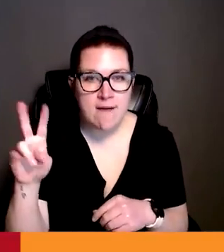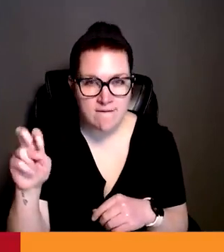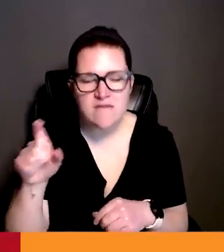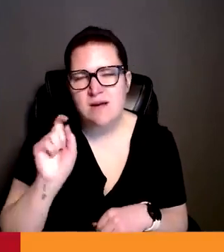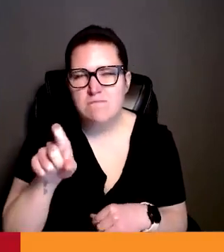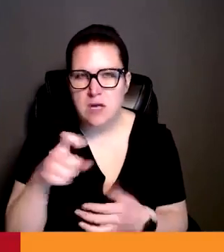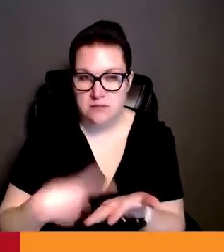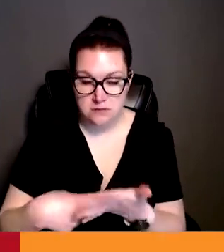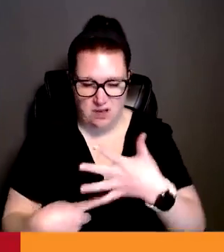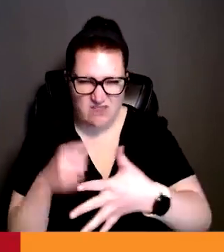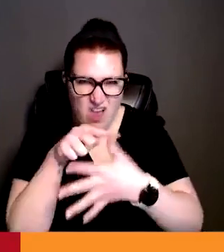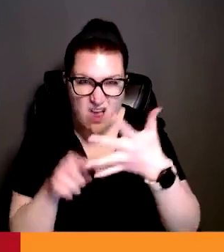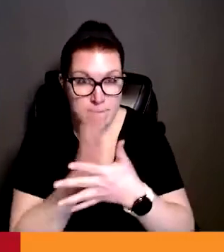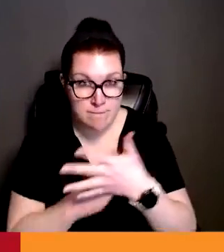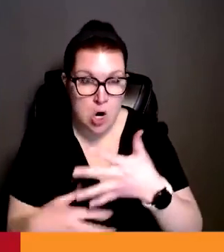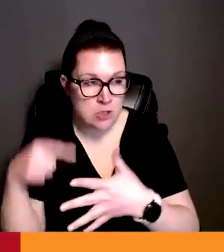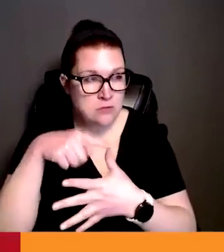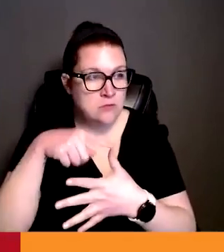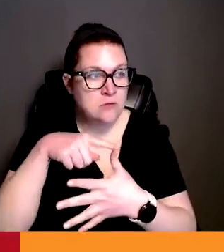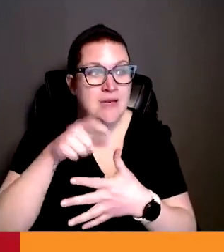sections, including need and design,